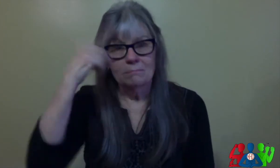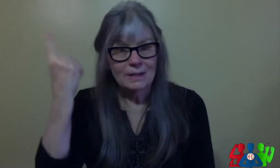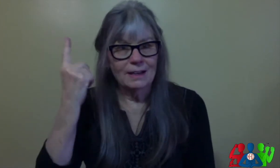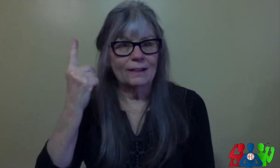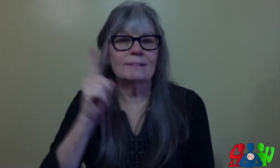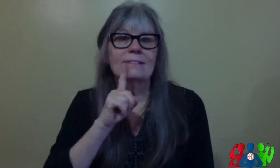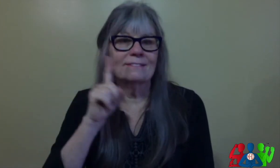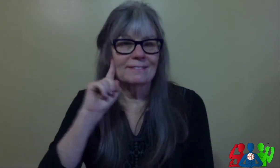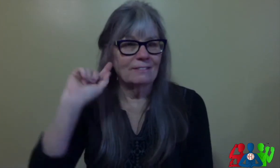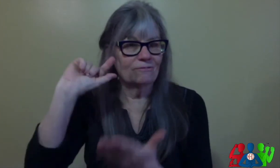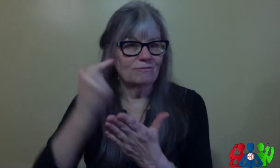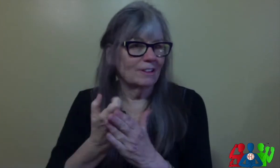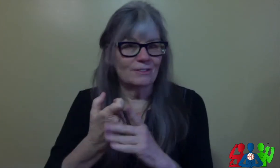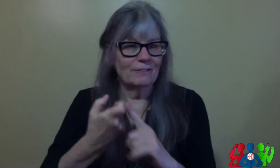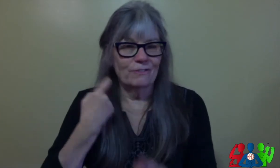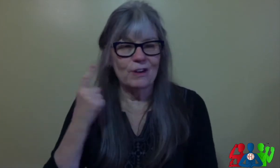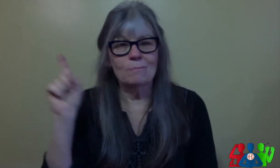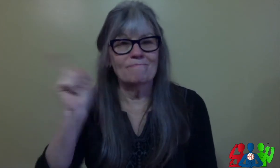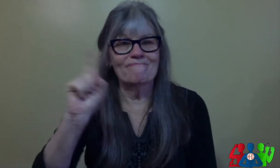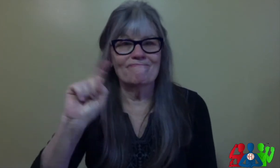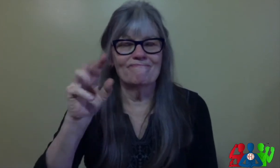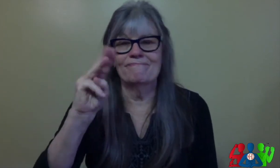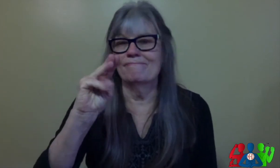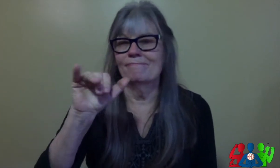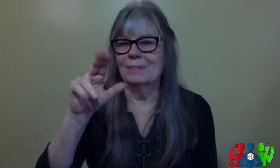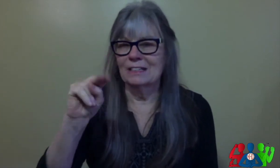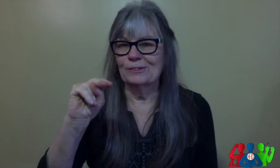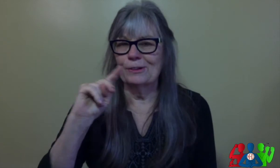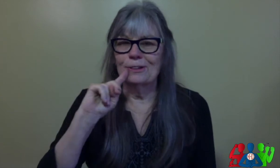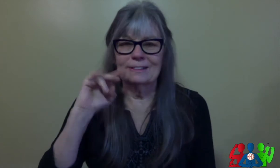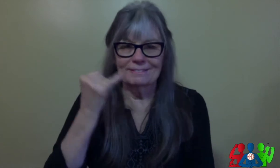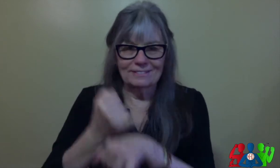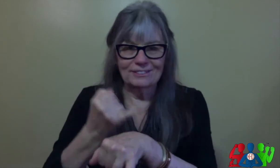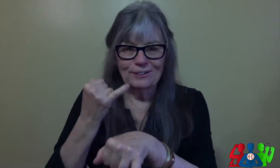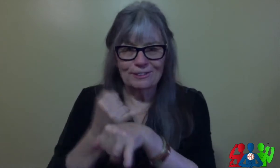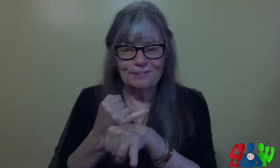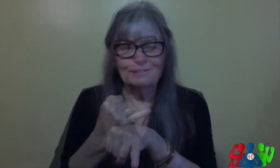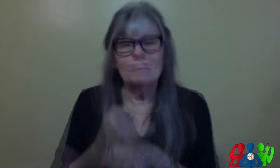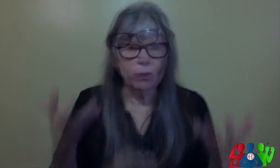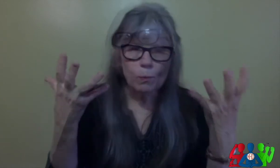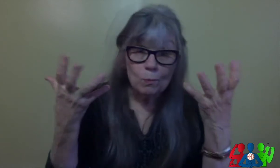Blanche Wilkins was an African-American deaf woman, the first to graduate from the